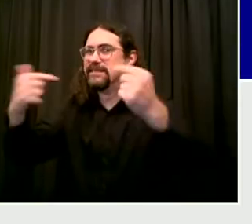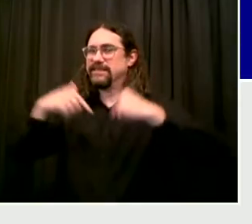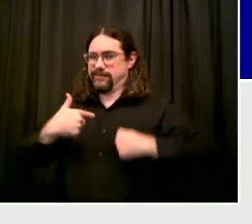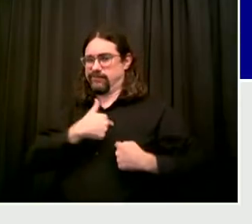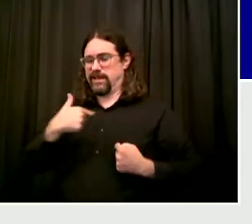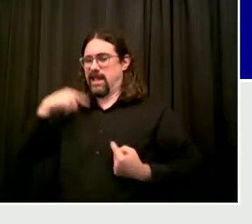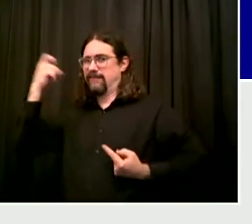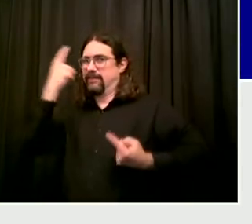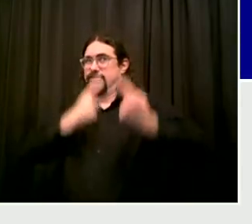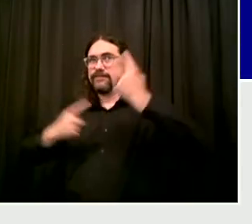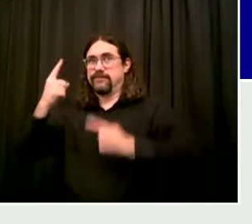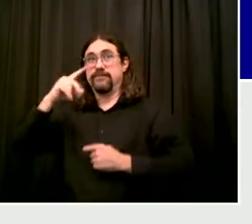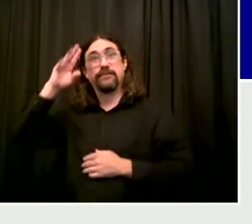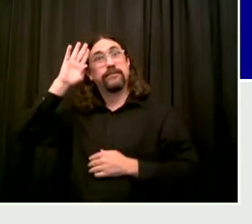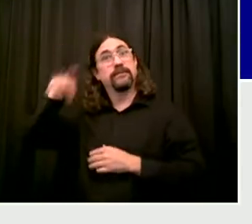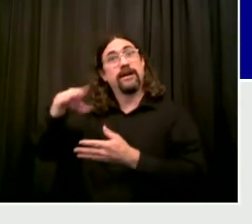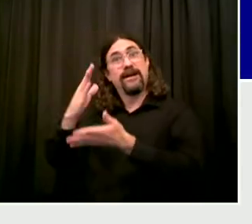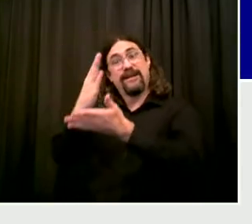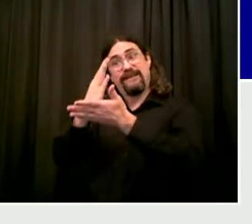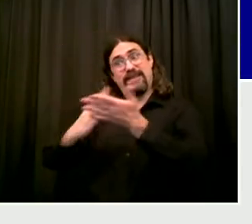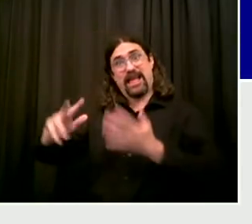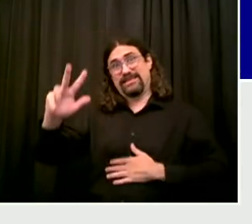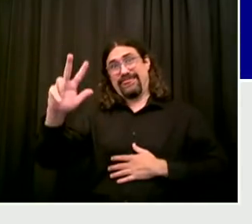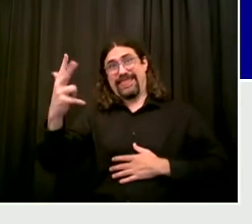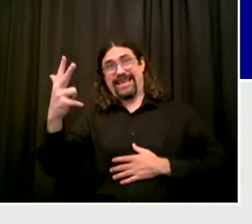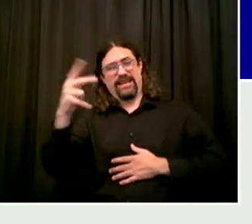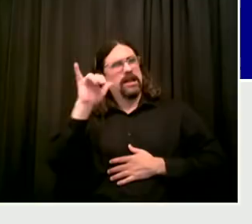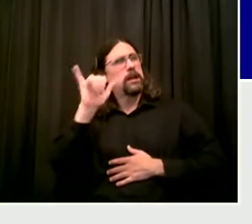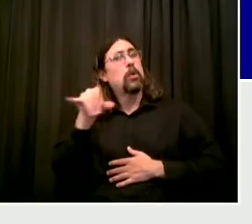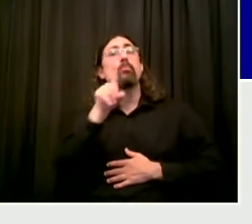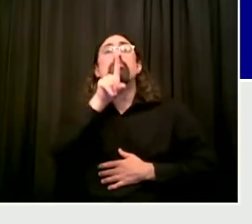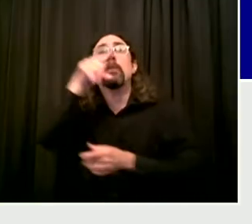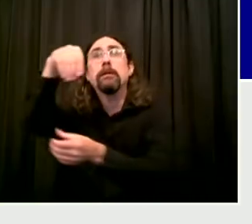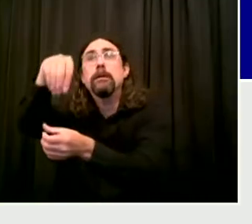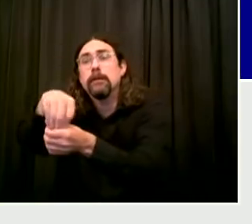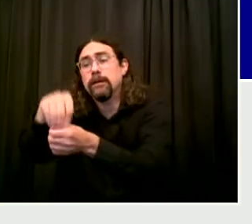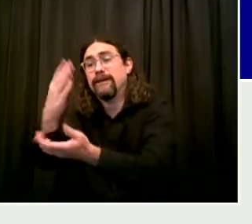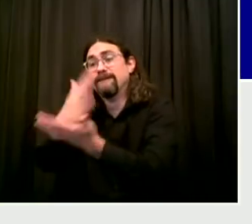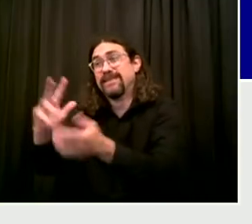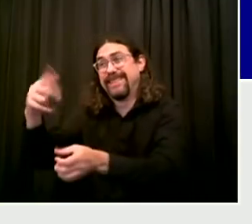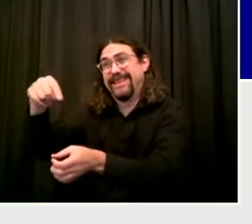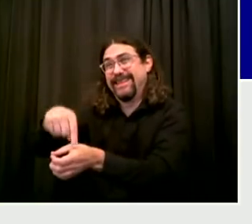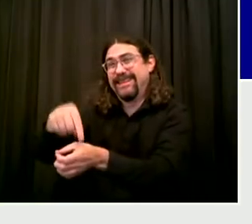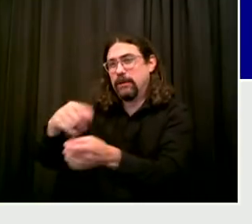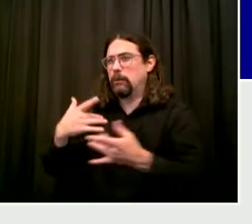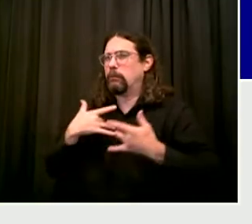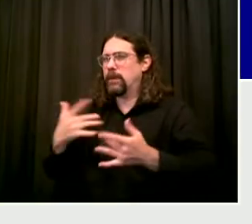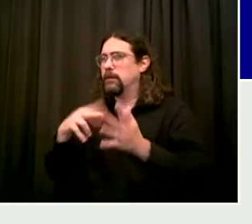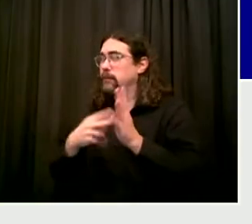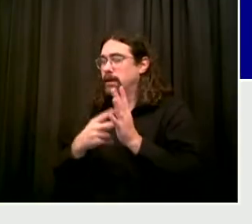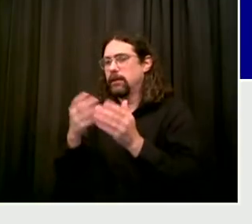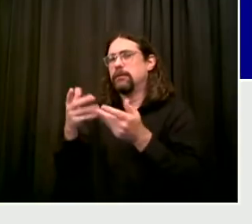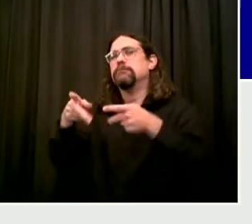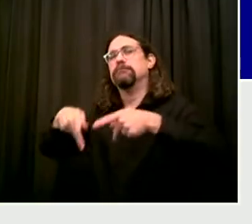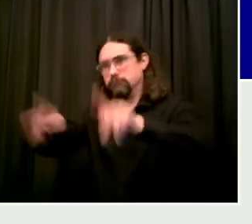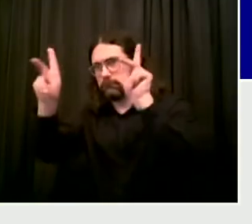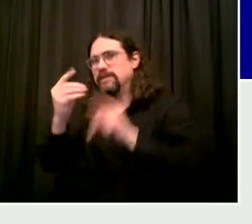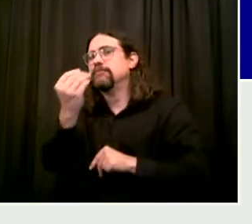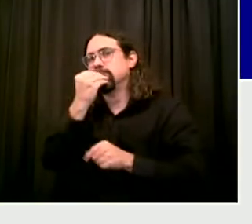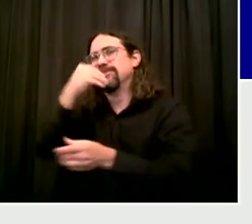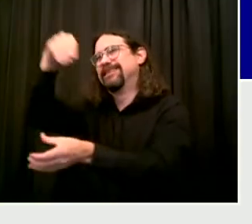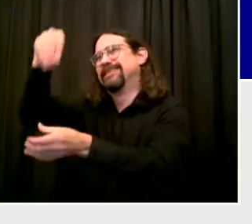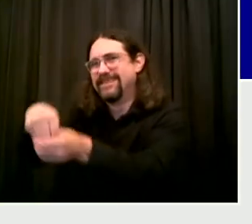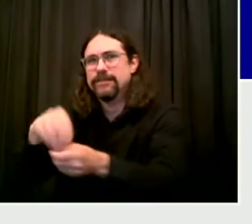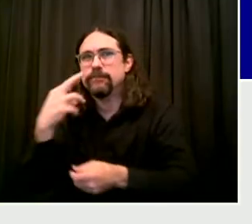THE REST OF THEM ARE MOVING FOR